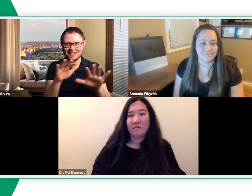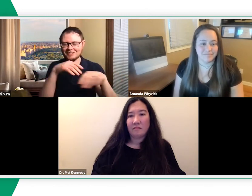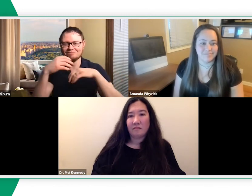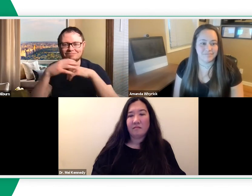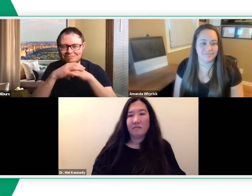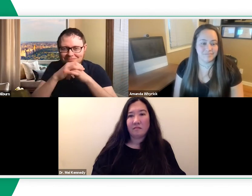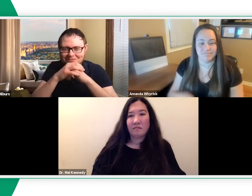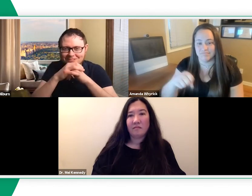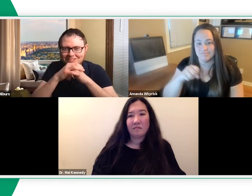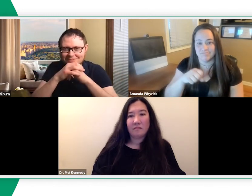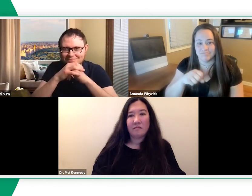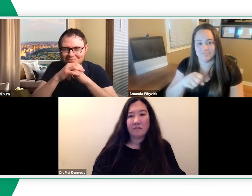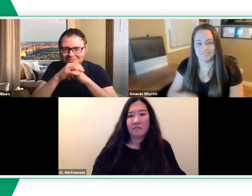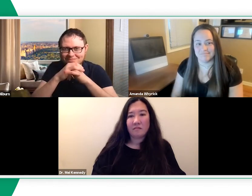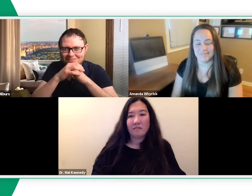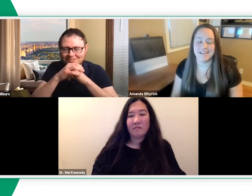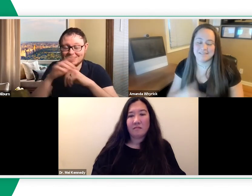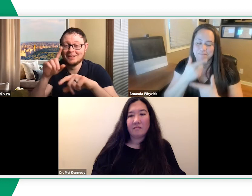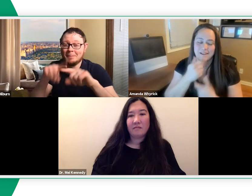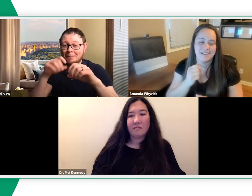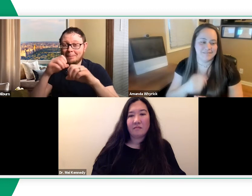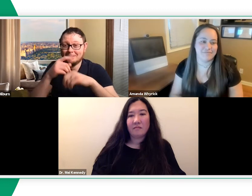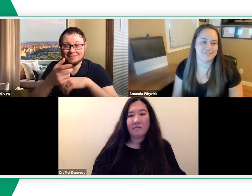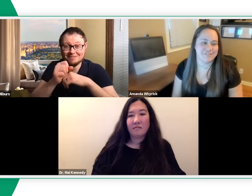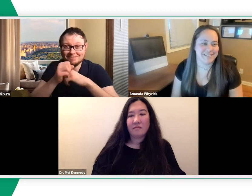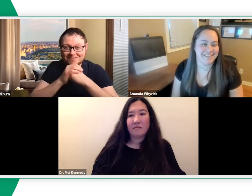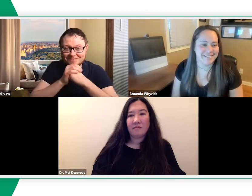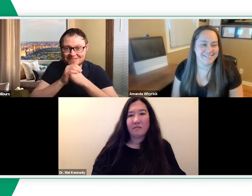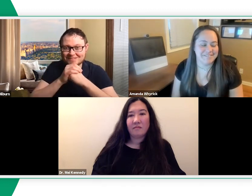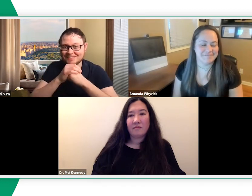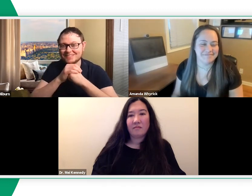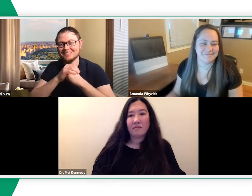making sure that everybody is understanding it.